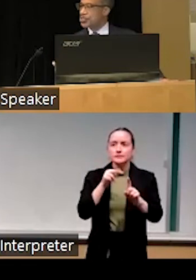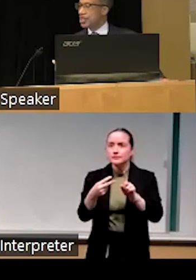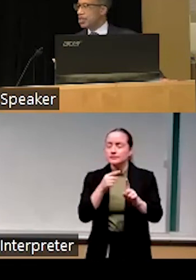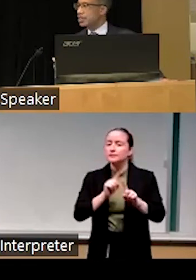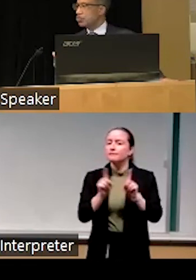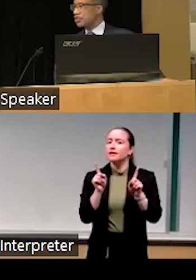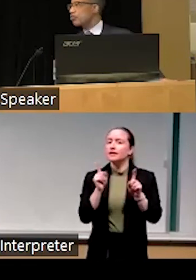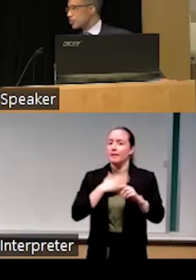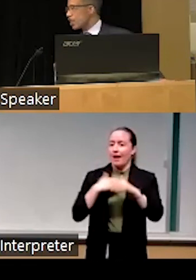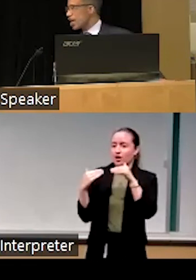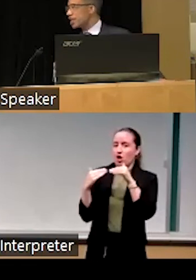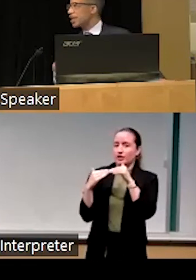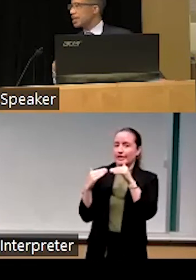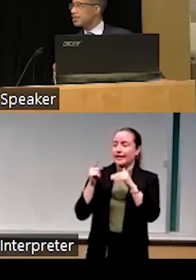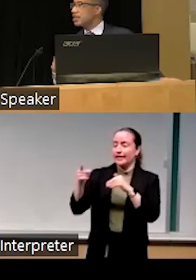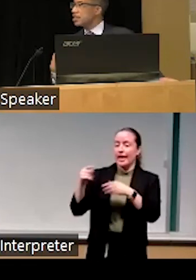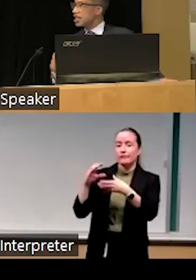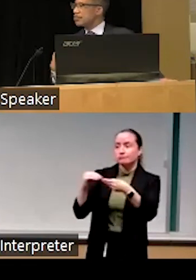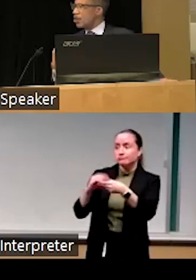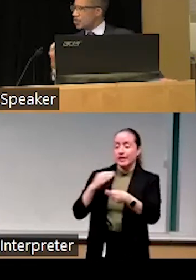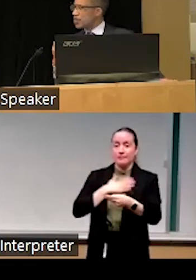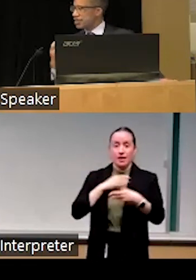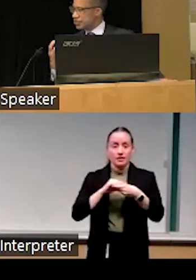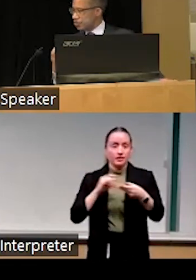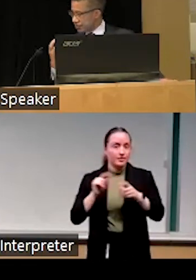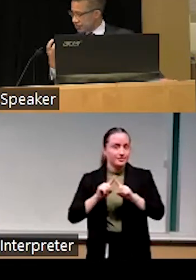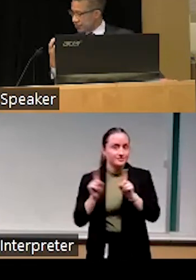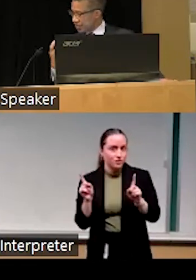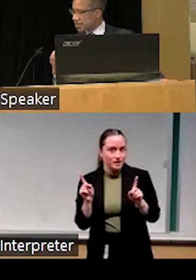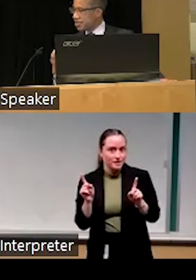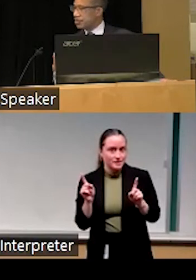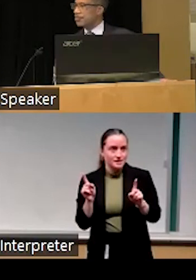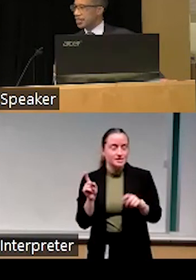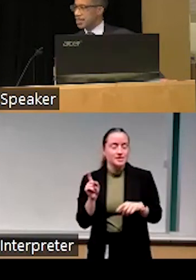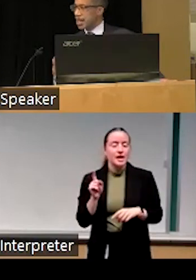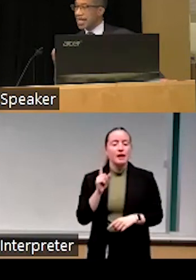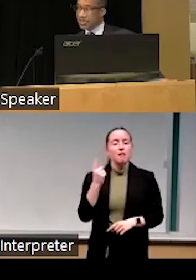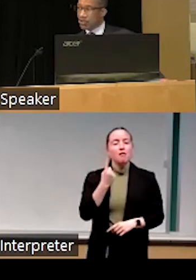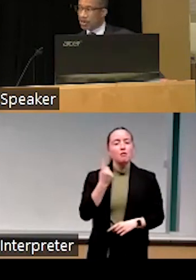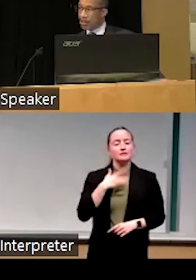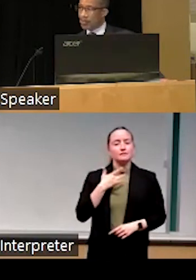were sharing with with mine and always being sort of sensitive to the fact that I didn't know it all